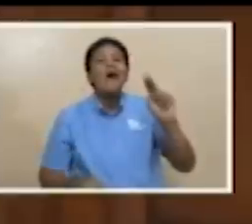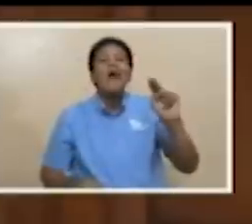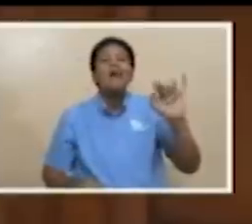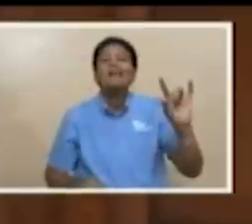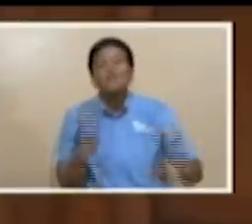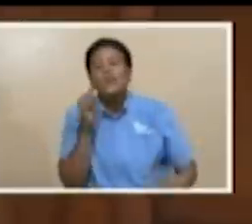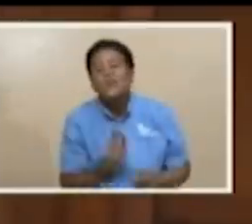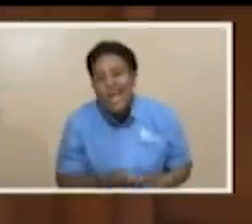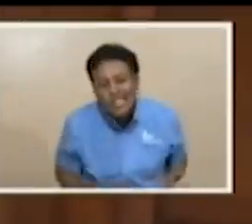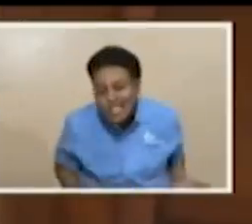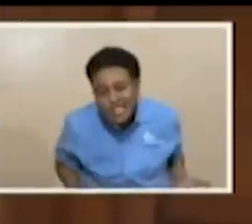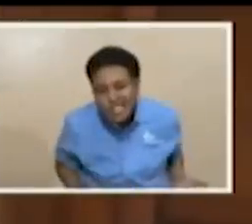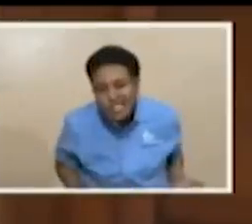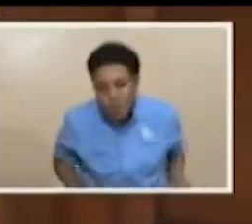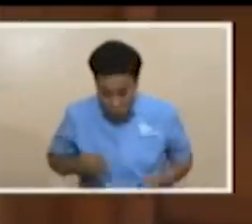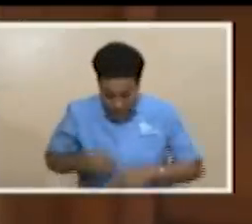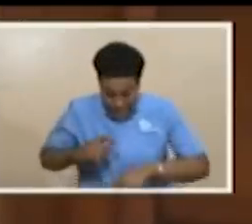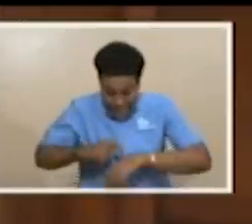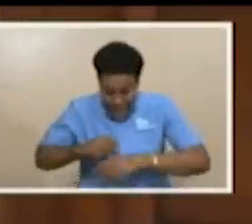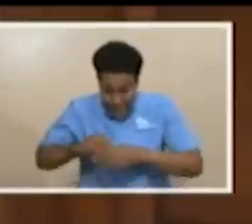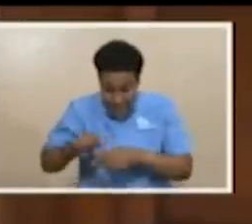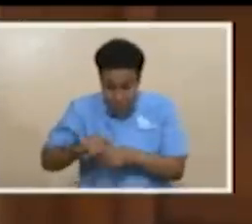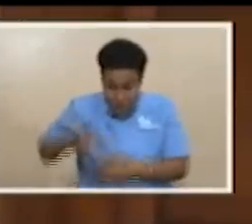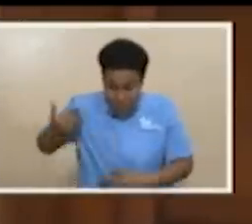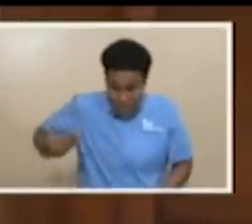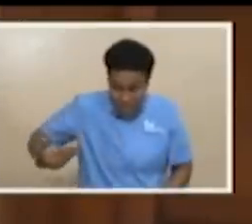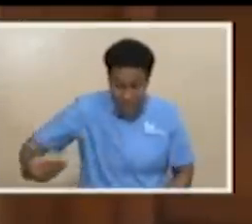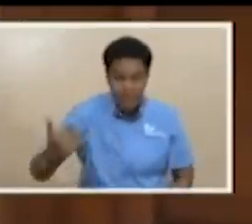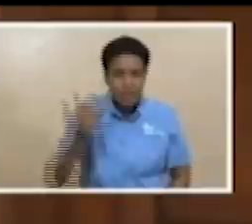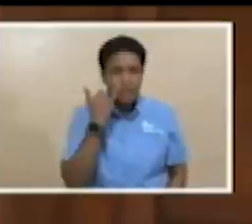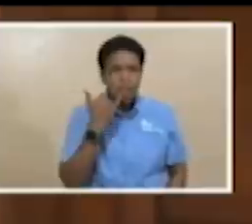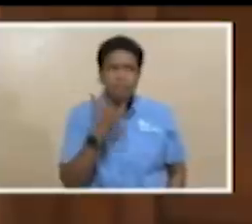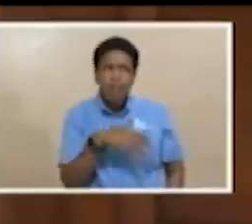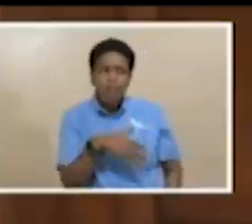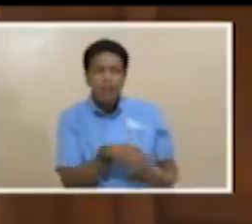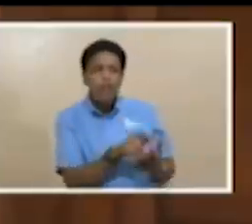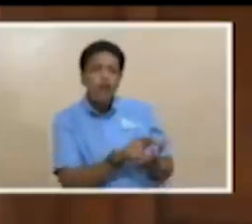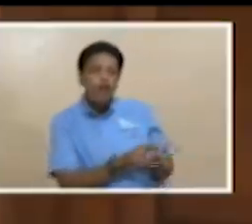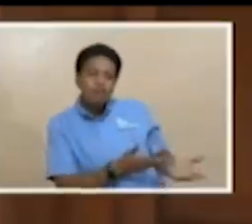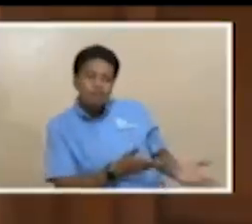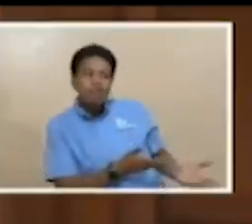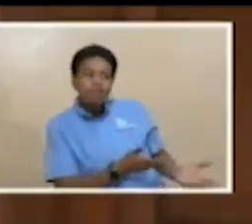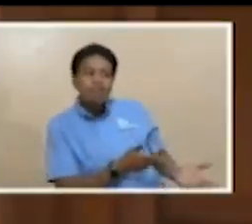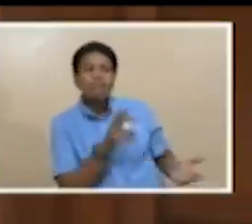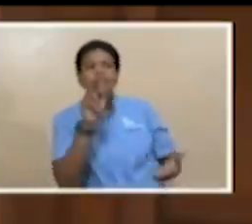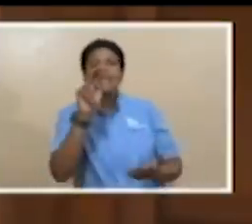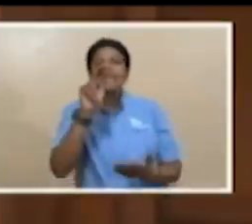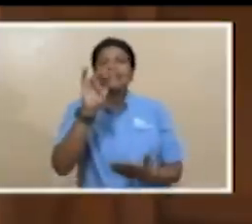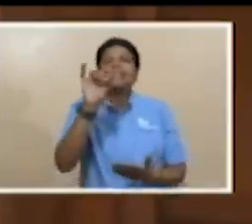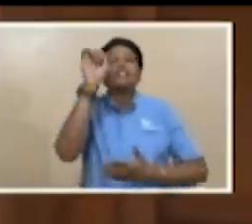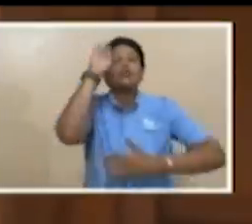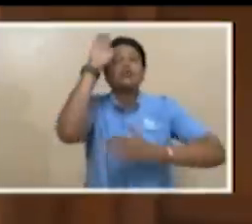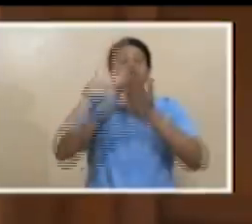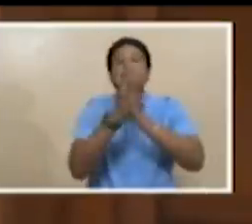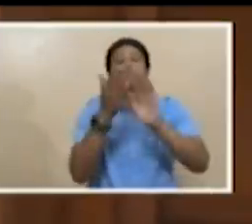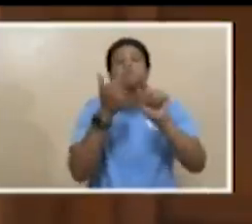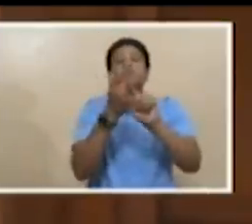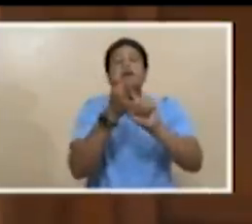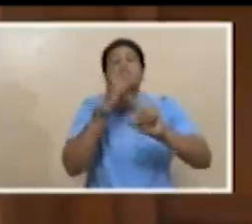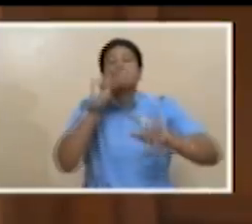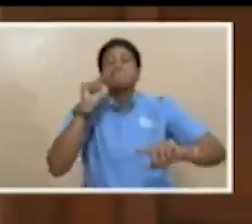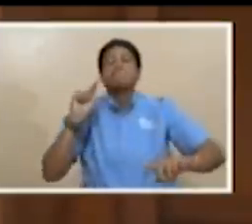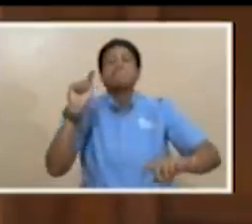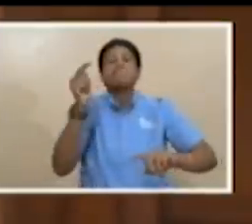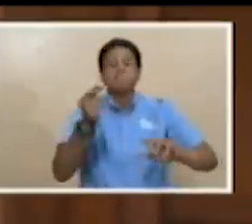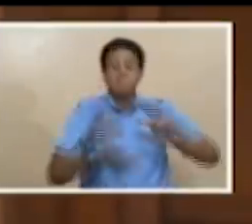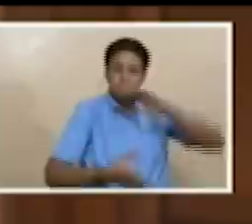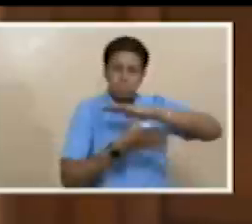so in time in practice if not in law the needs will become the premier identification that most